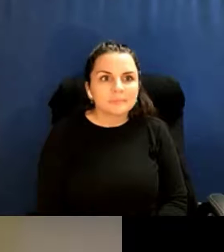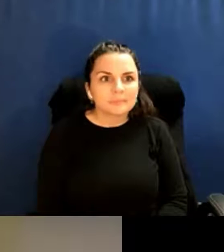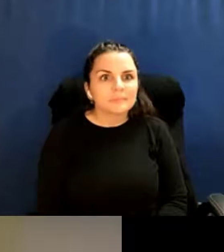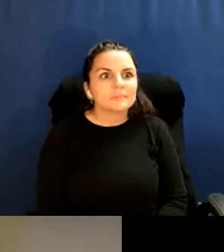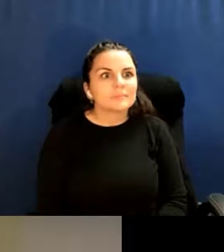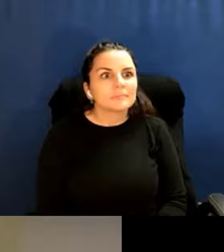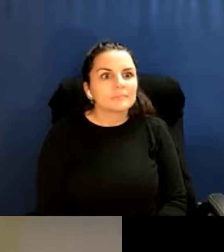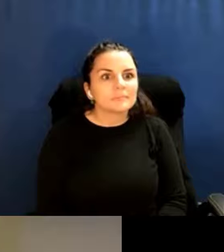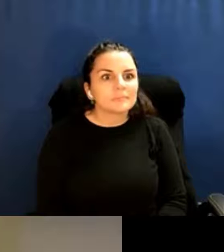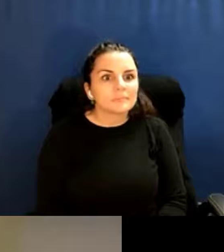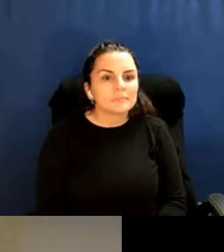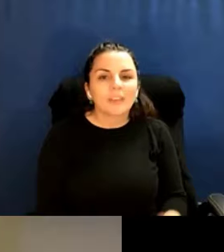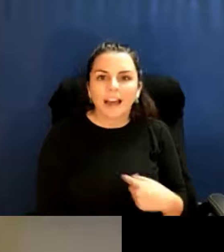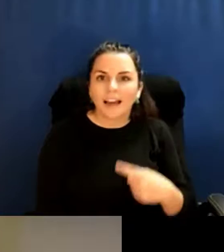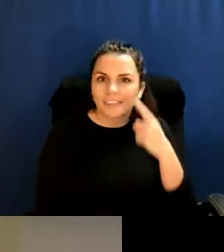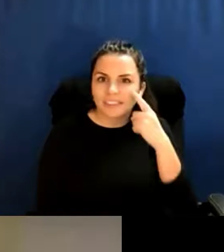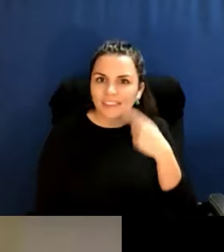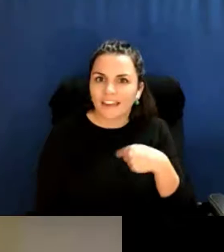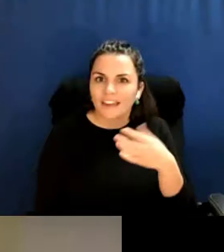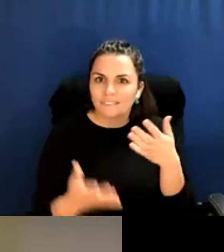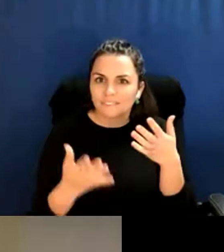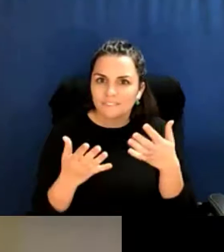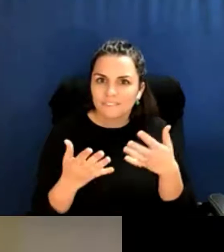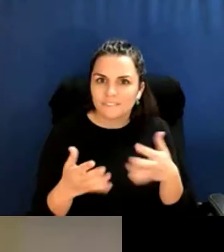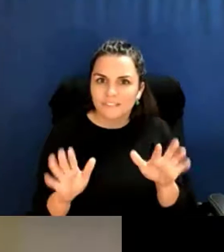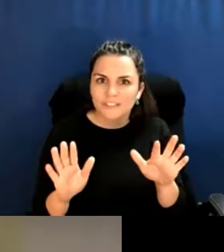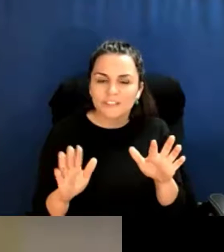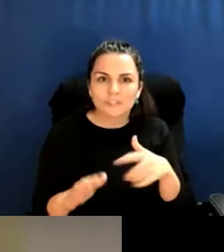I suppose I ended my screen too quickly.